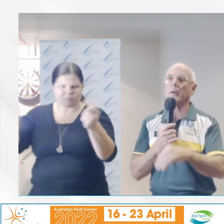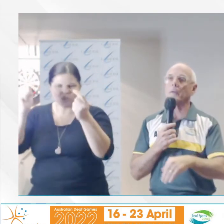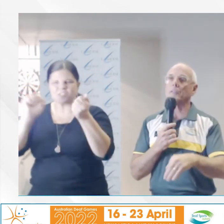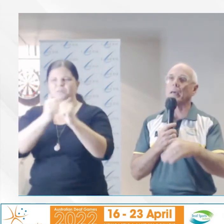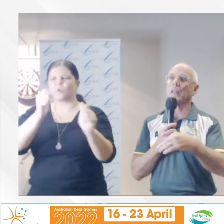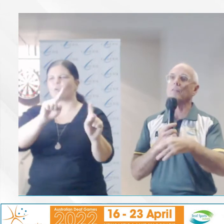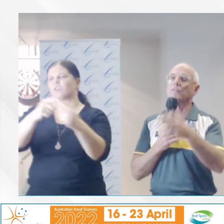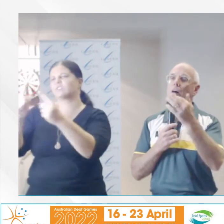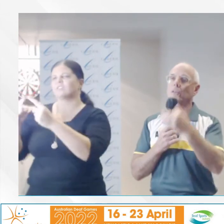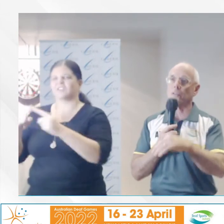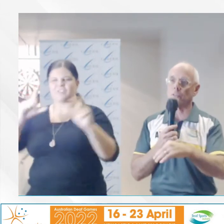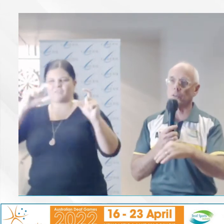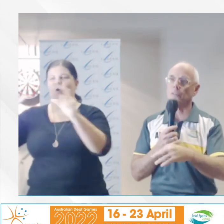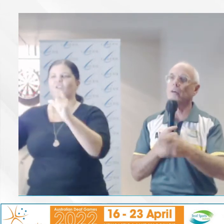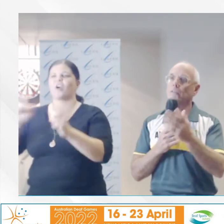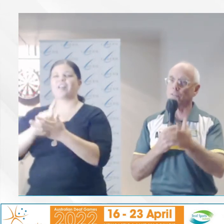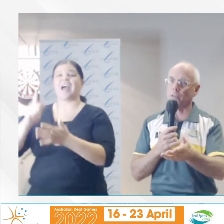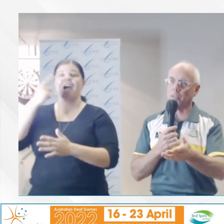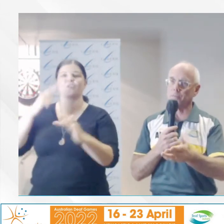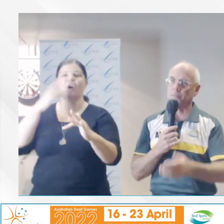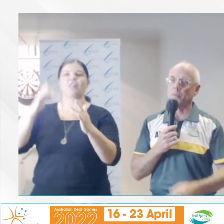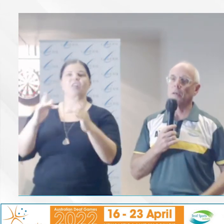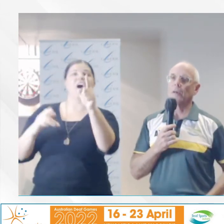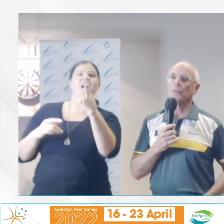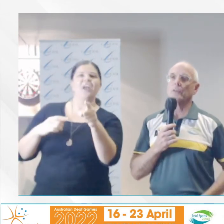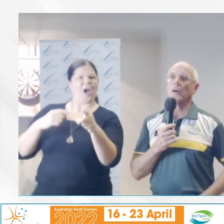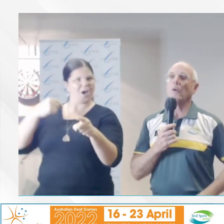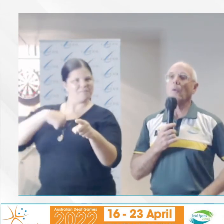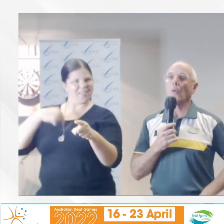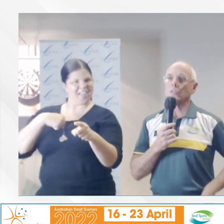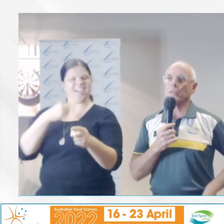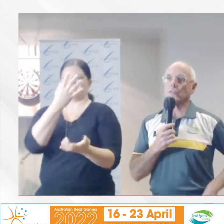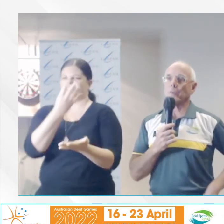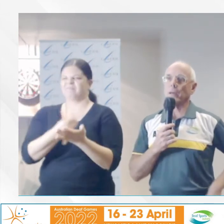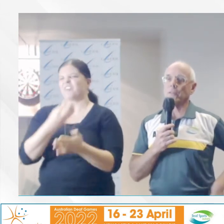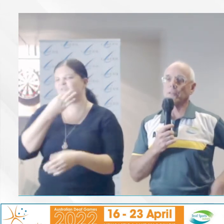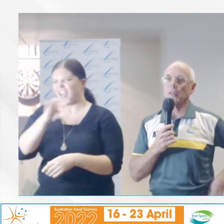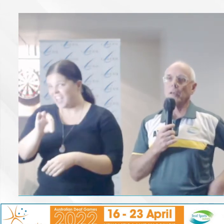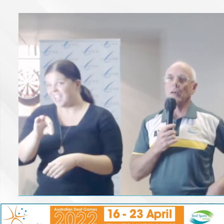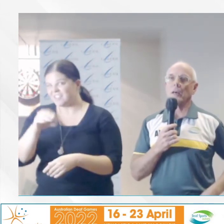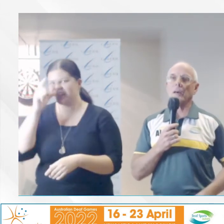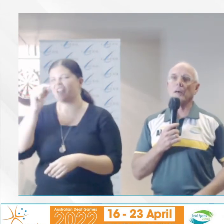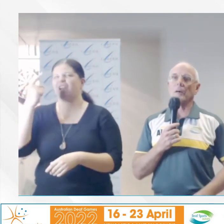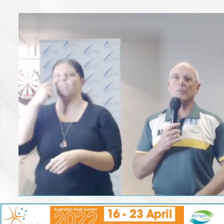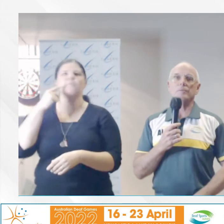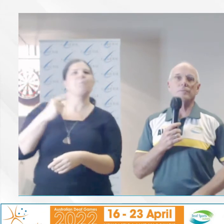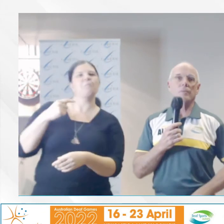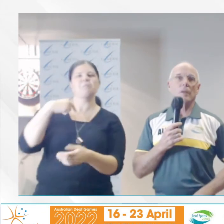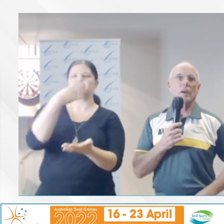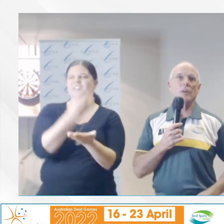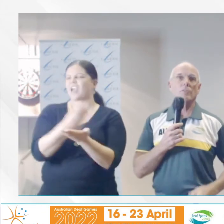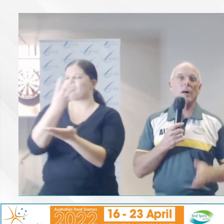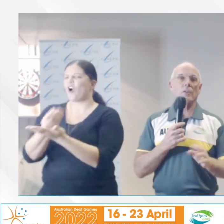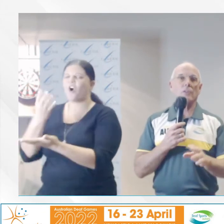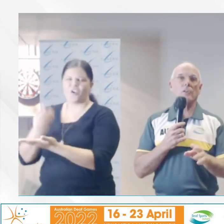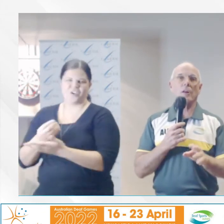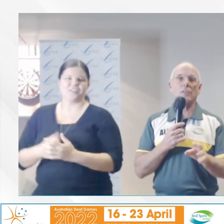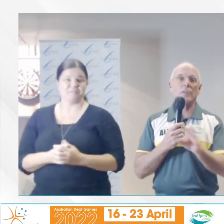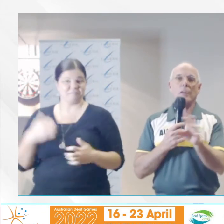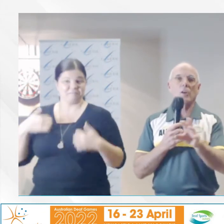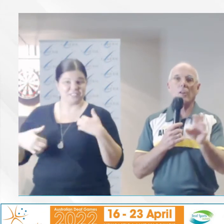to download photos yourself for free so watch that space um it's rather exciting technology